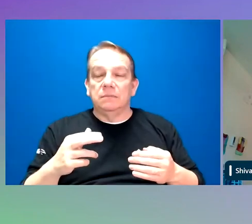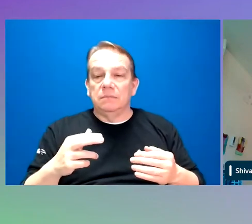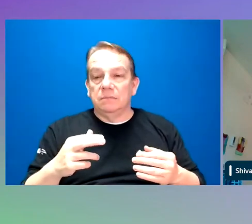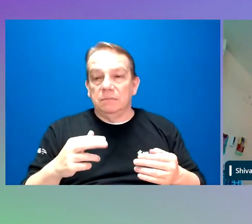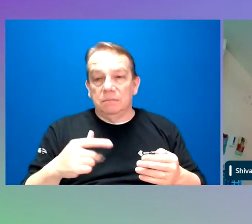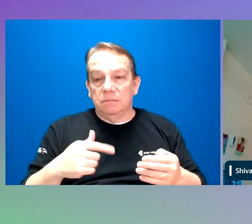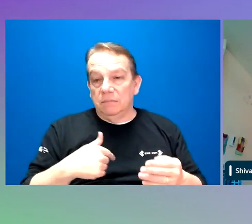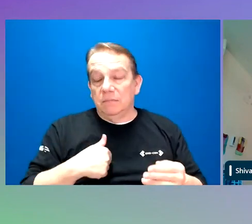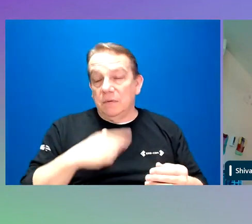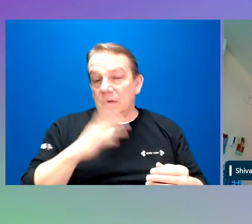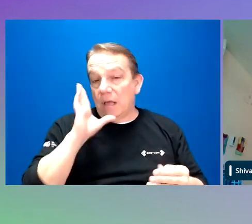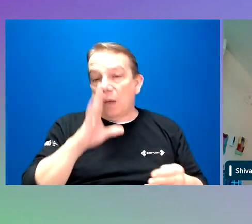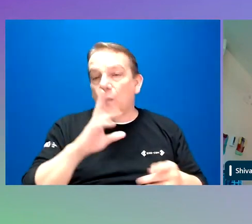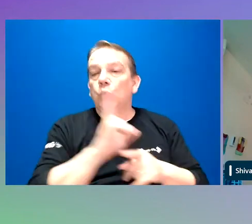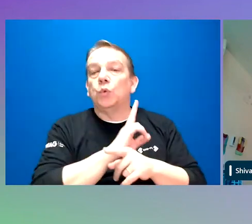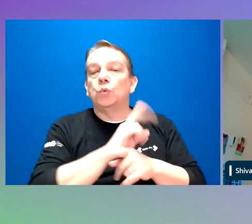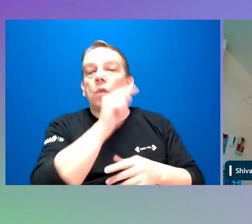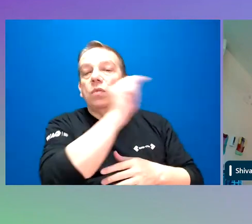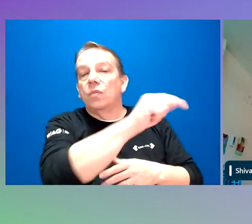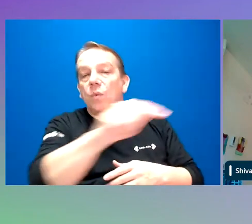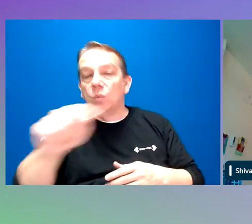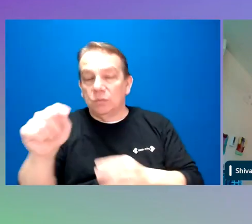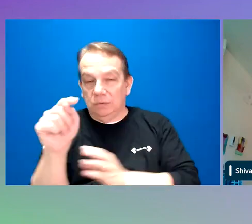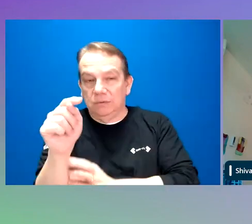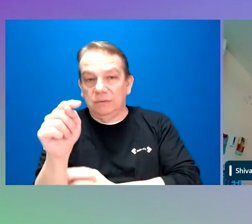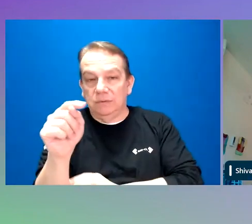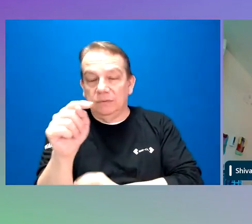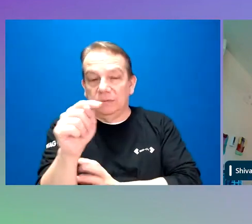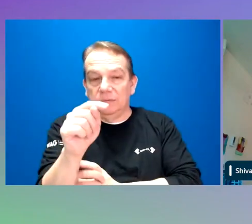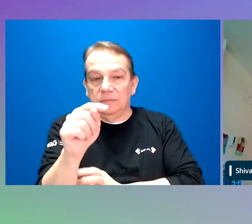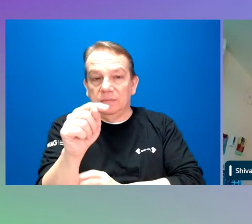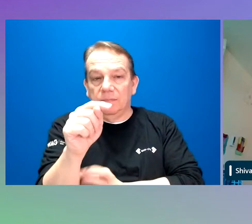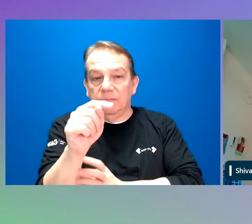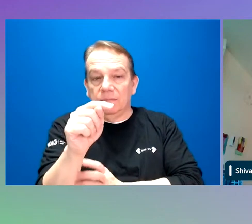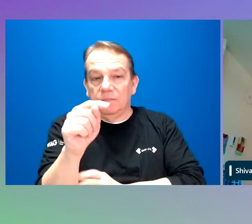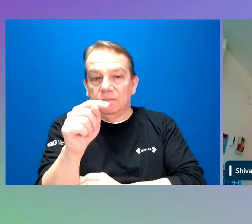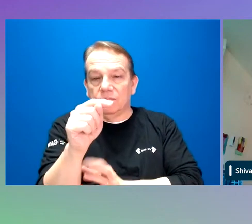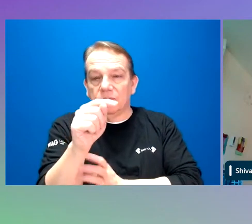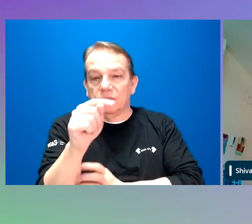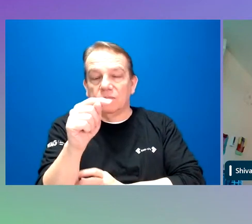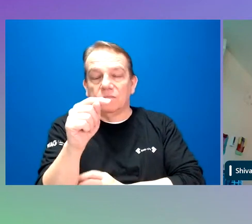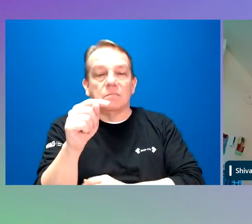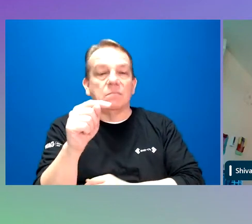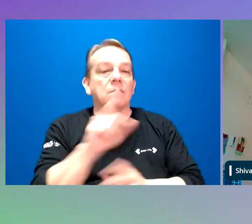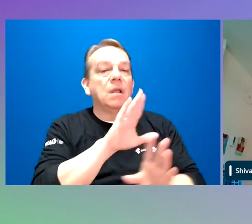generally use them for, uh,